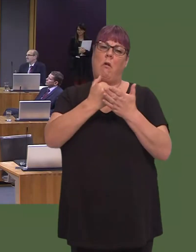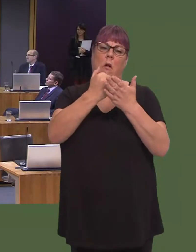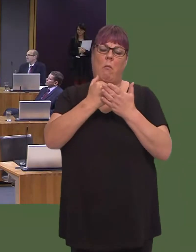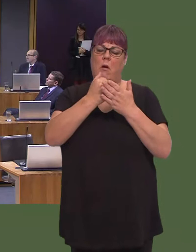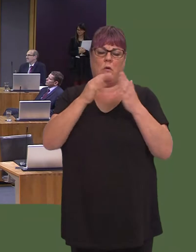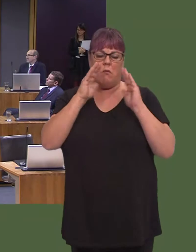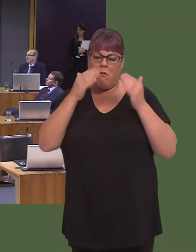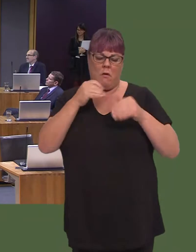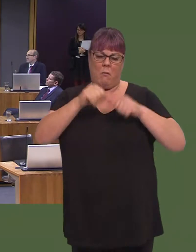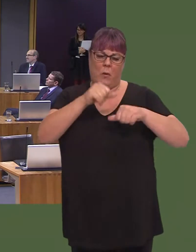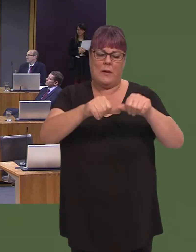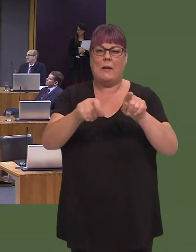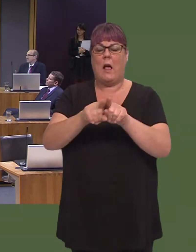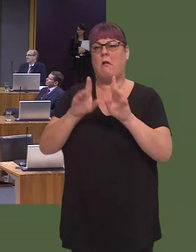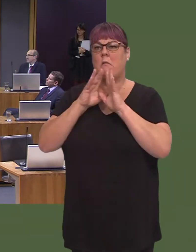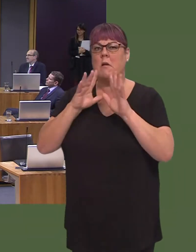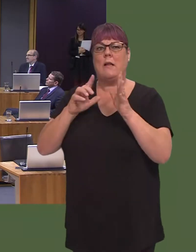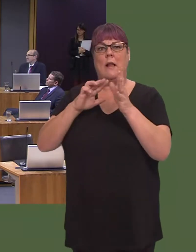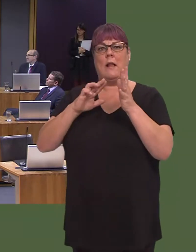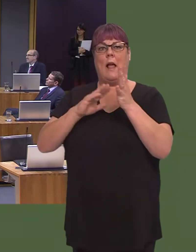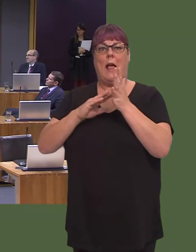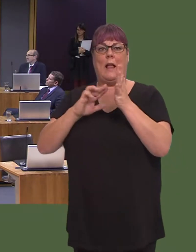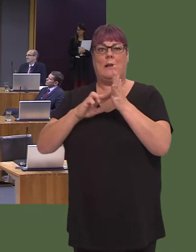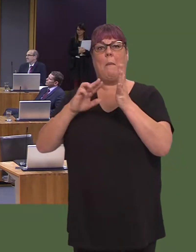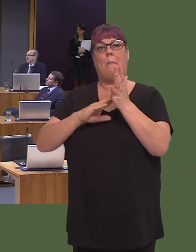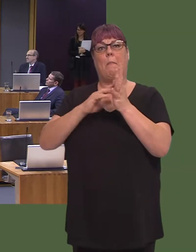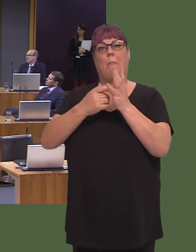that the average ambulance handover times for January to June of this year was nine